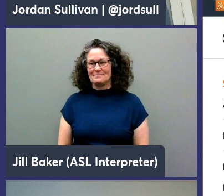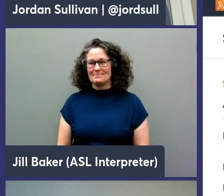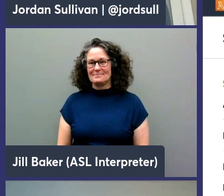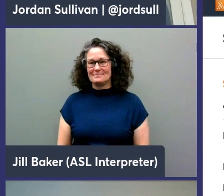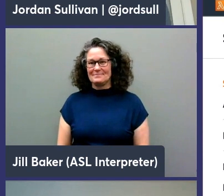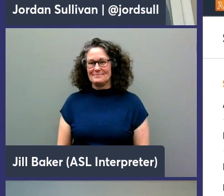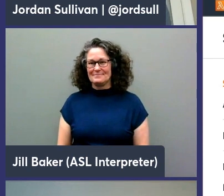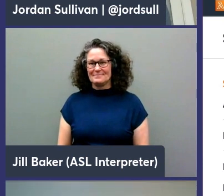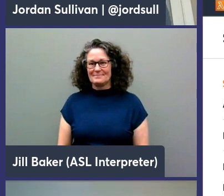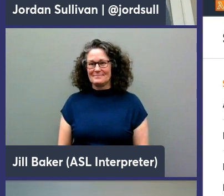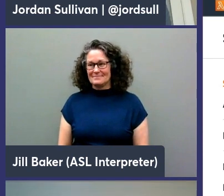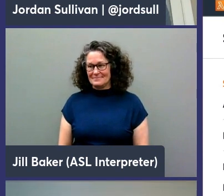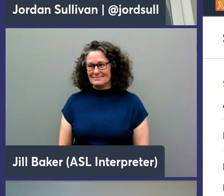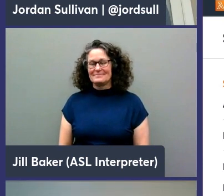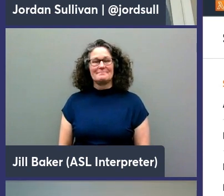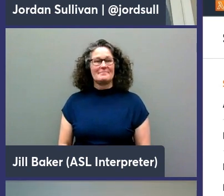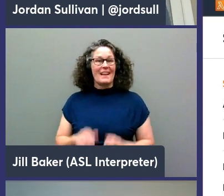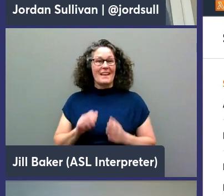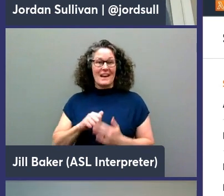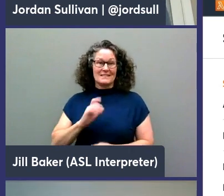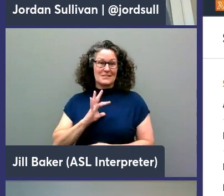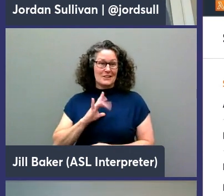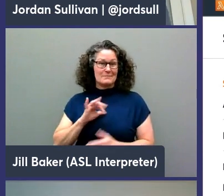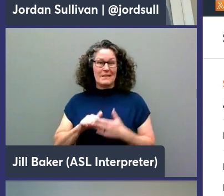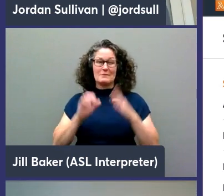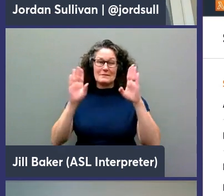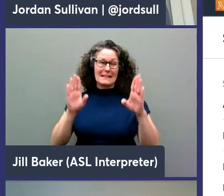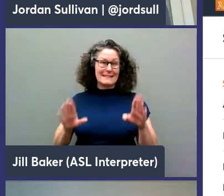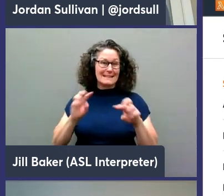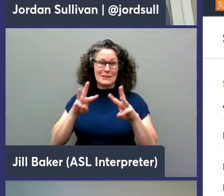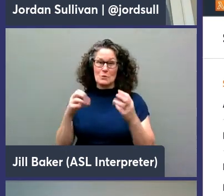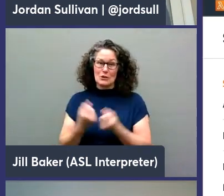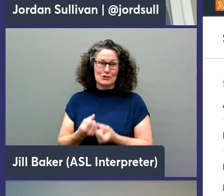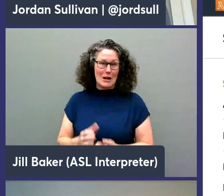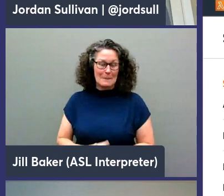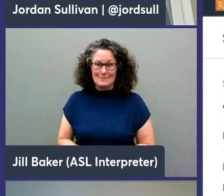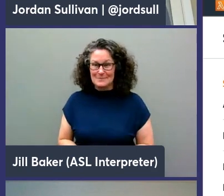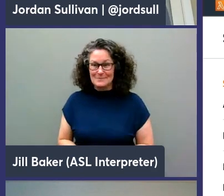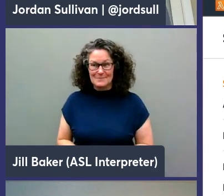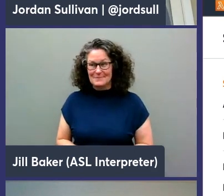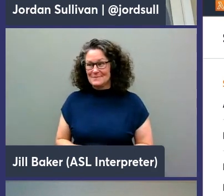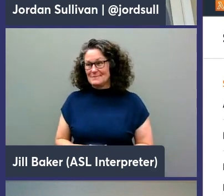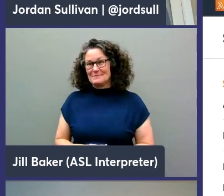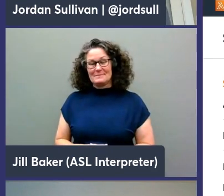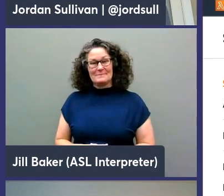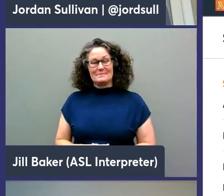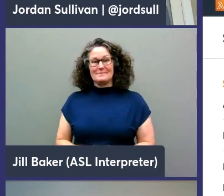Awesome. That was a fantastic workshop. I am going to admit that